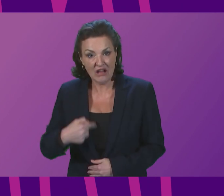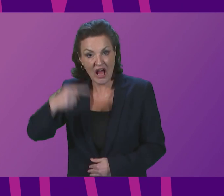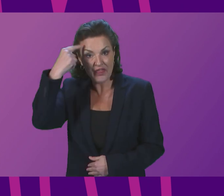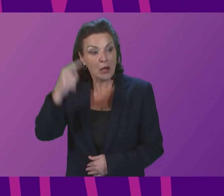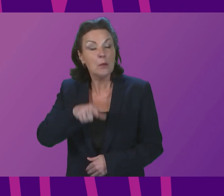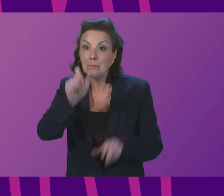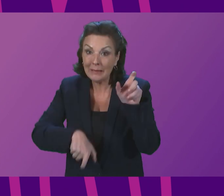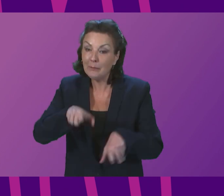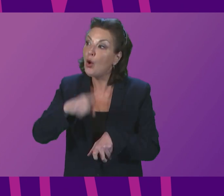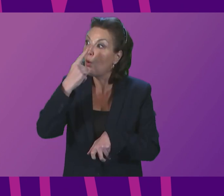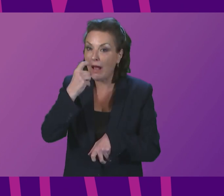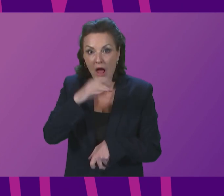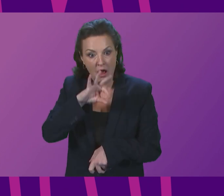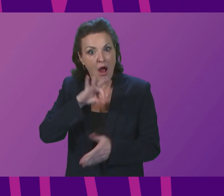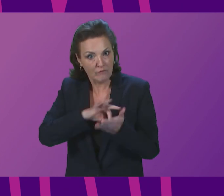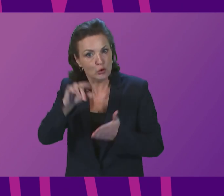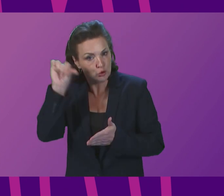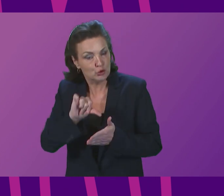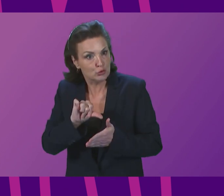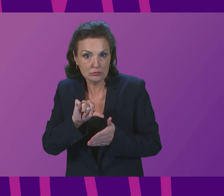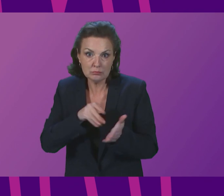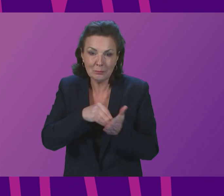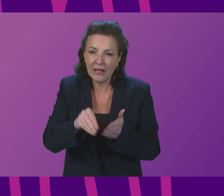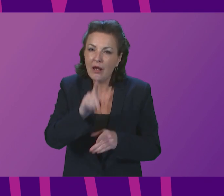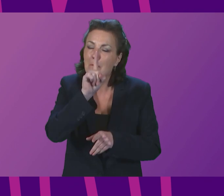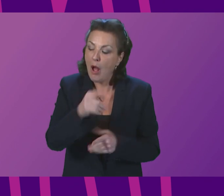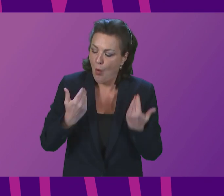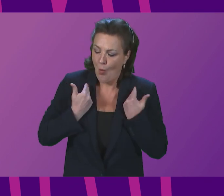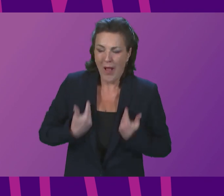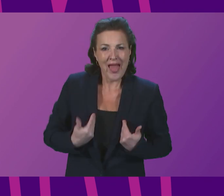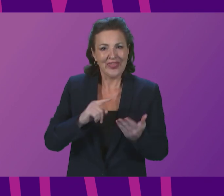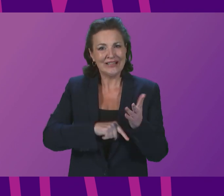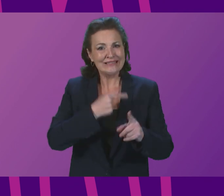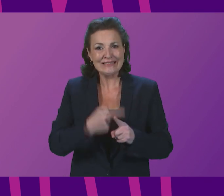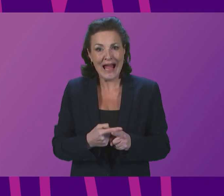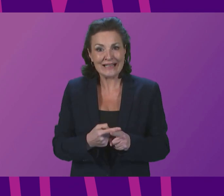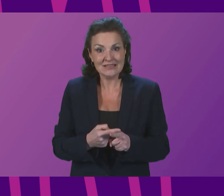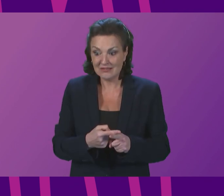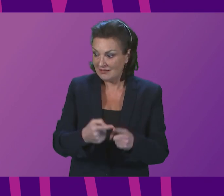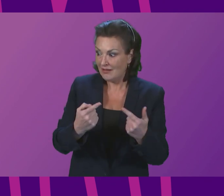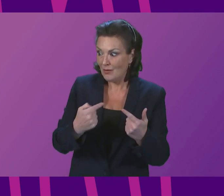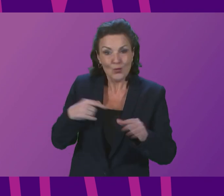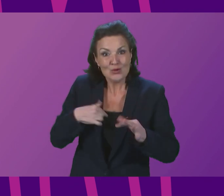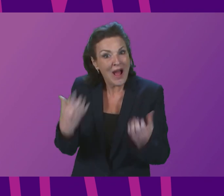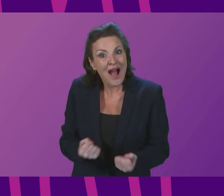However, a wealth tax, like a windfall tax, is not something that this Government has the power to put in place.